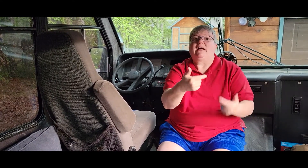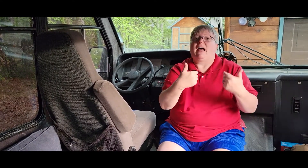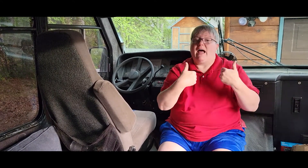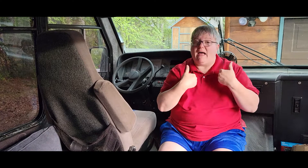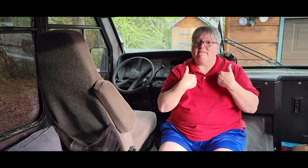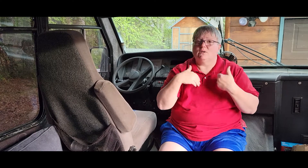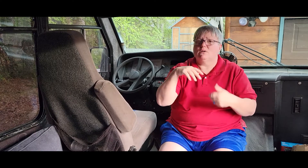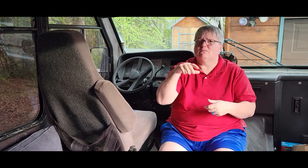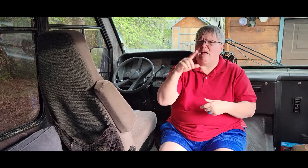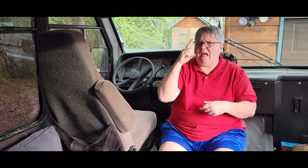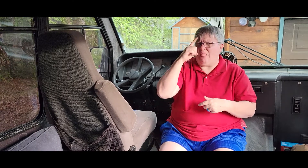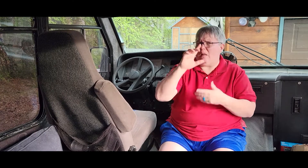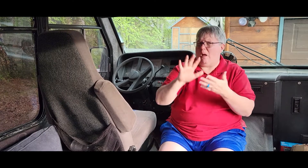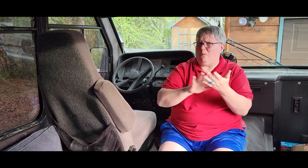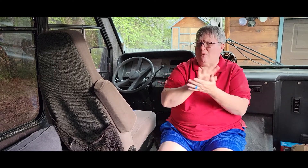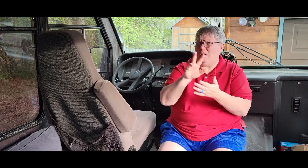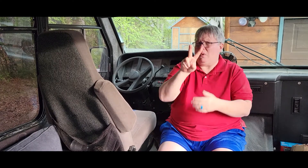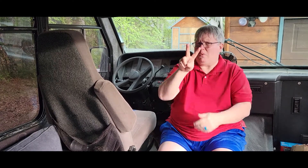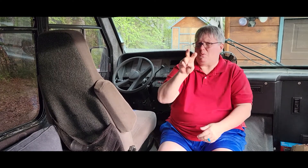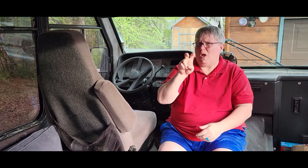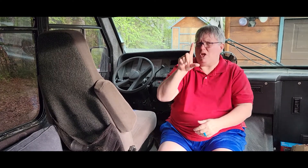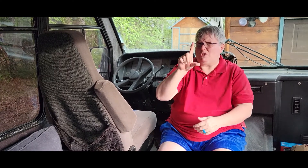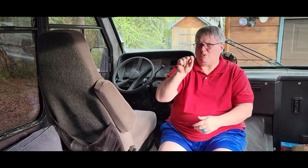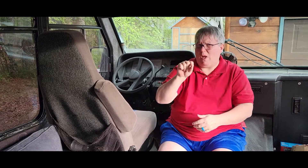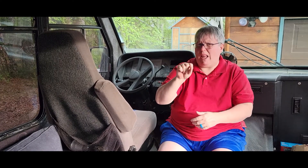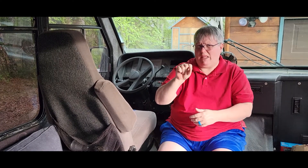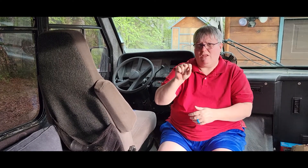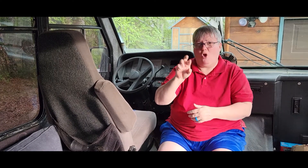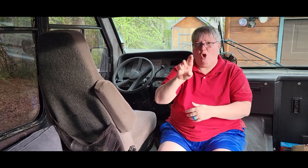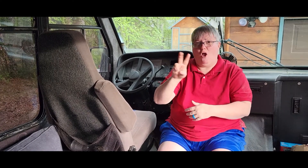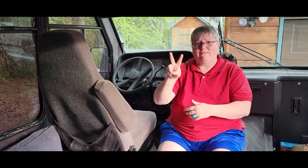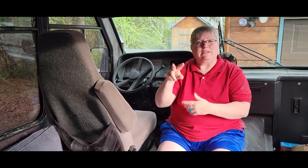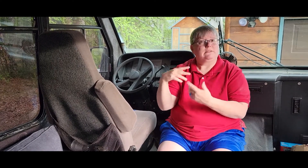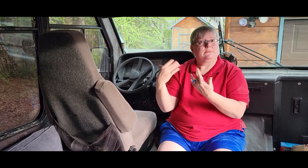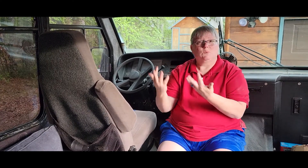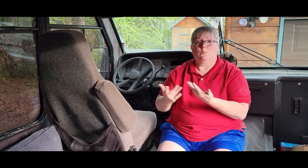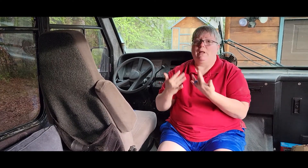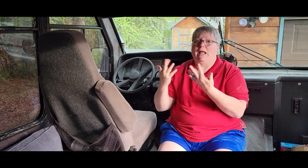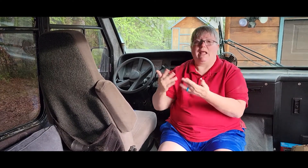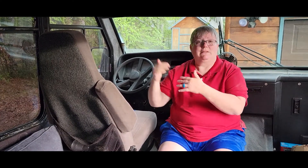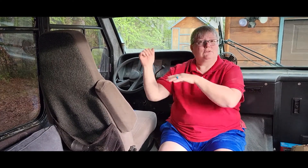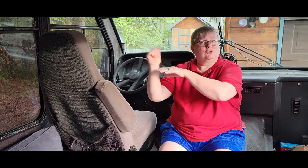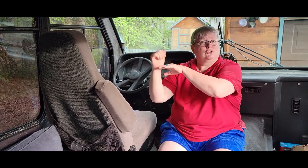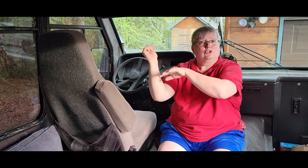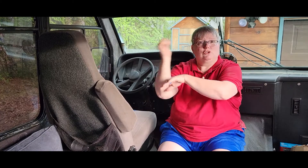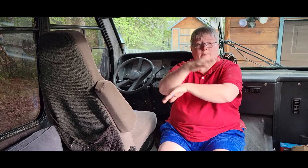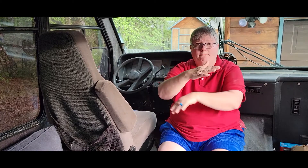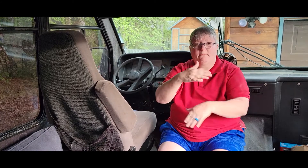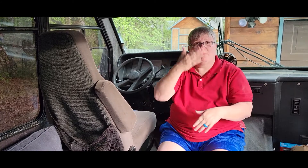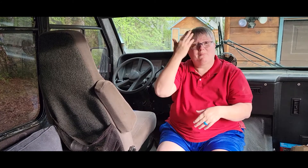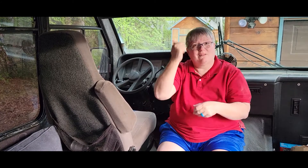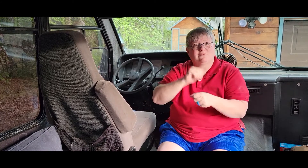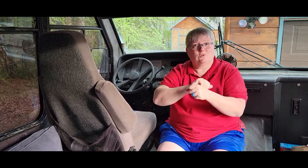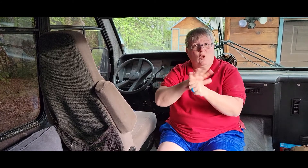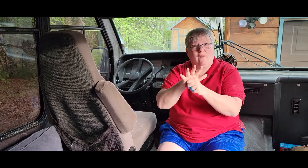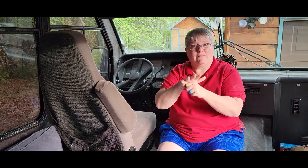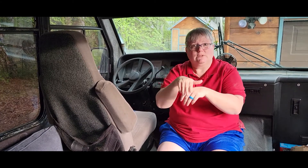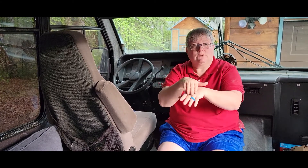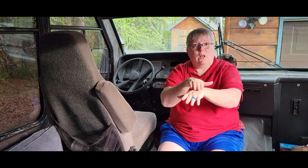he says, "uh I think we have about 220 RVs that we're waiting to get shipped, but because of Covid